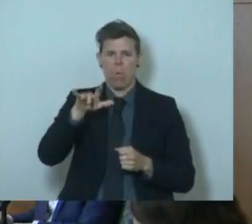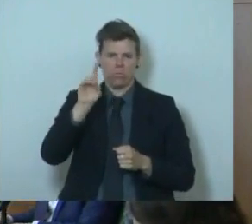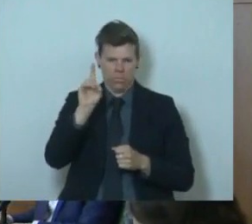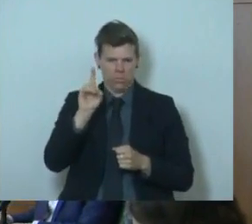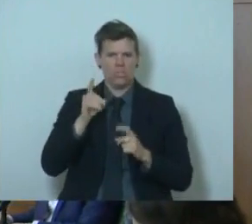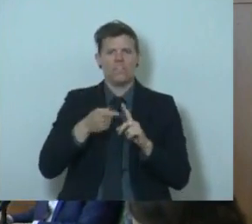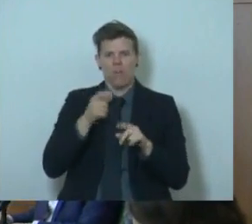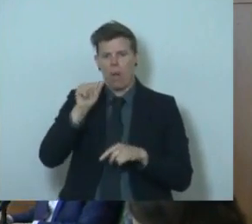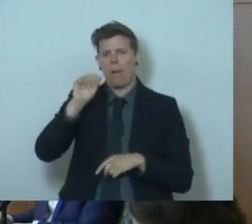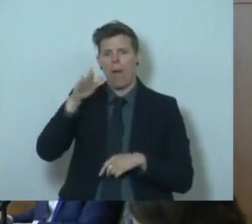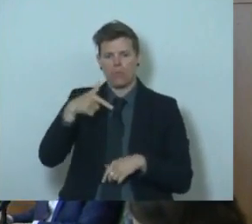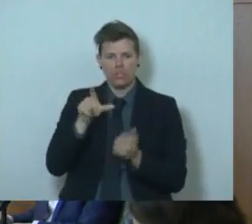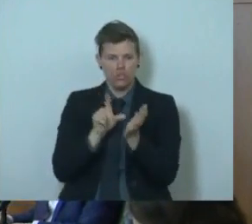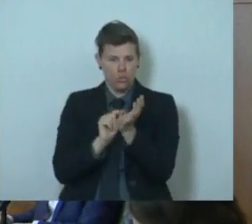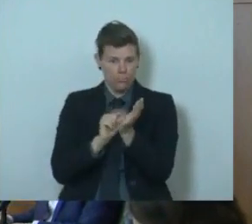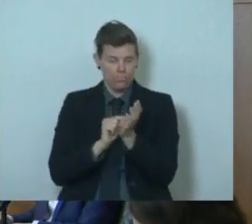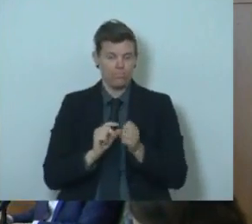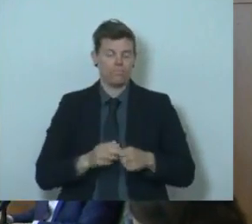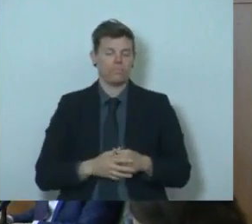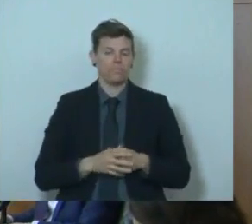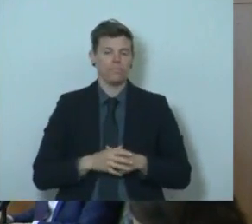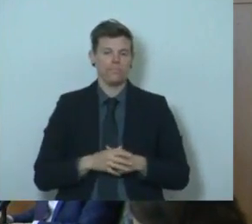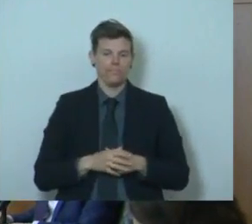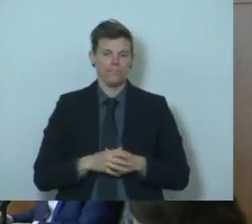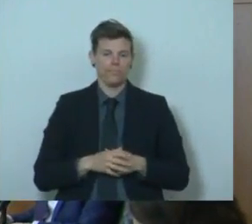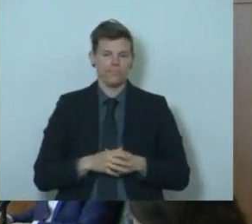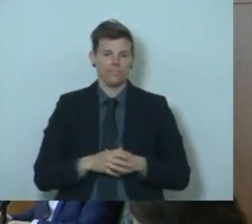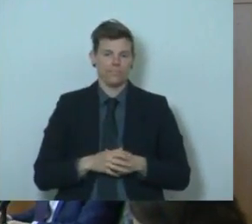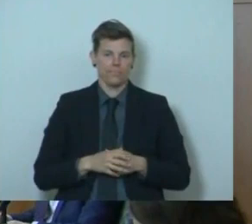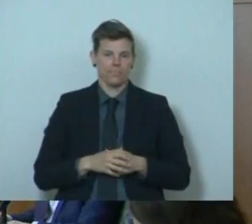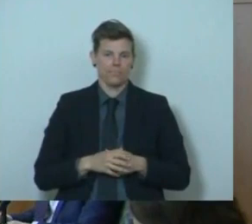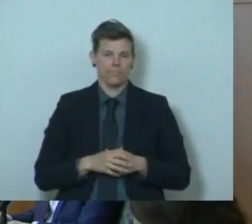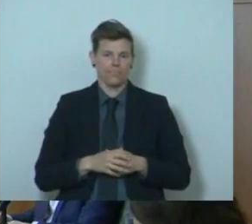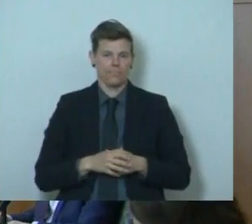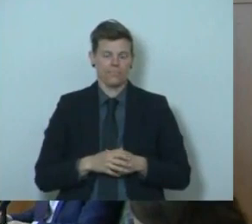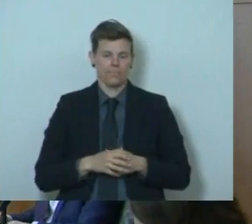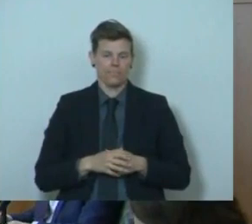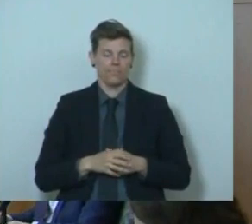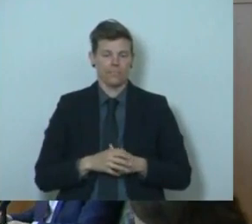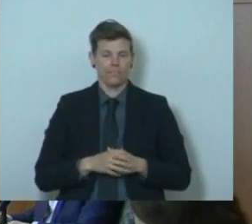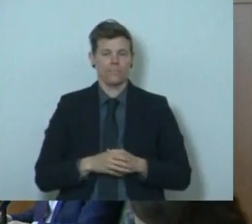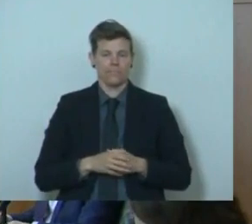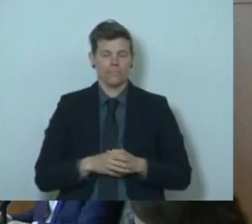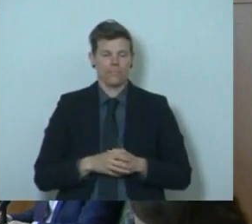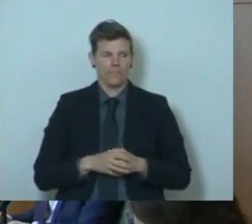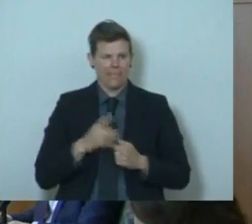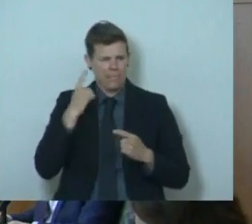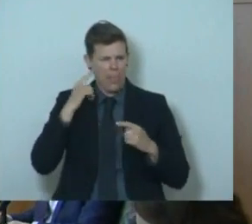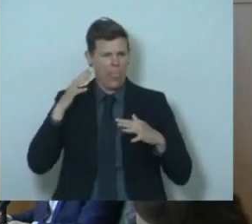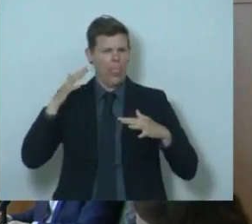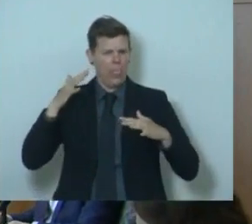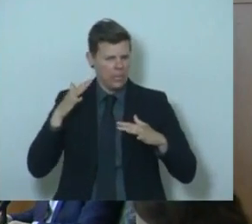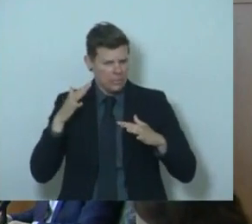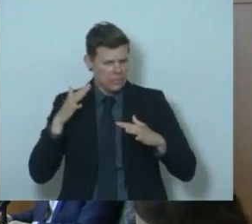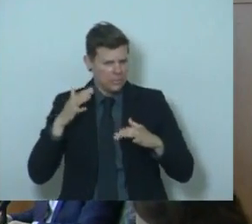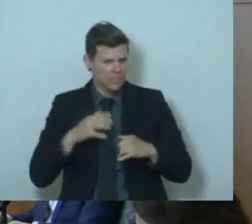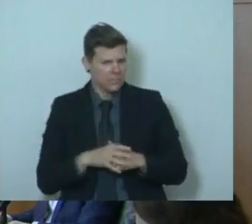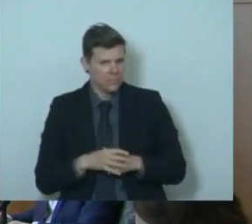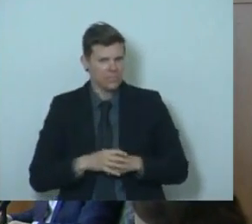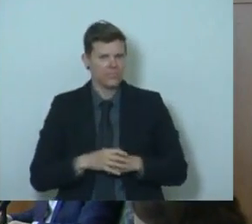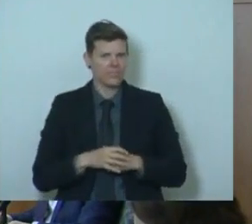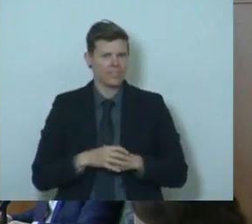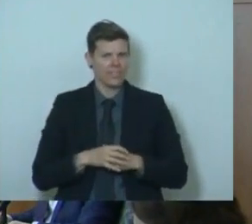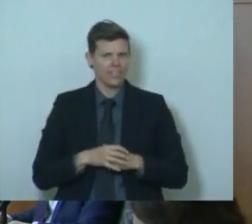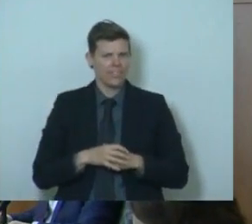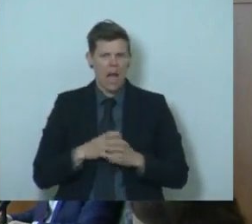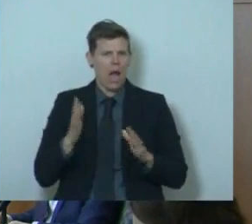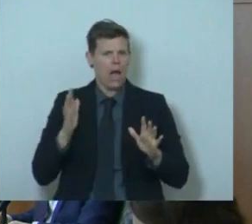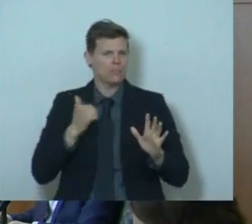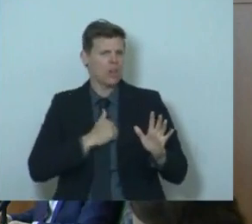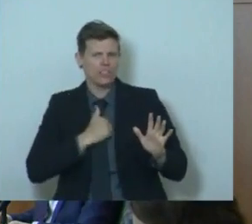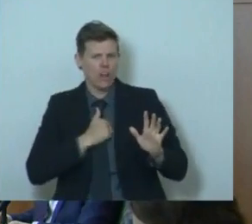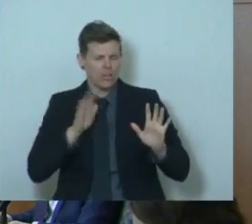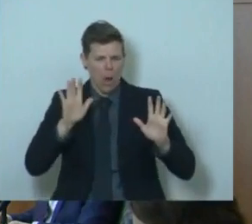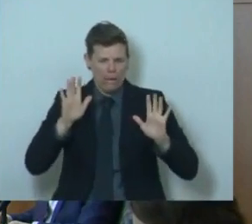I WOULD GO WITH THE ALBUQUERQUE JOURNAL.